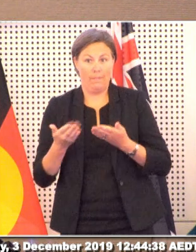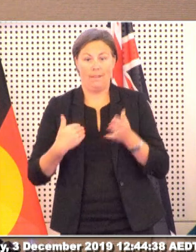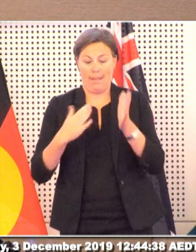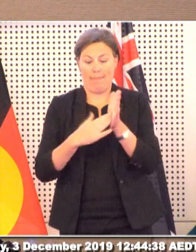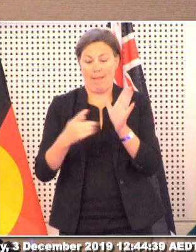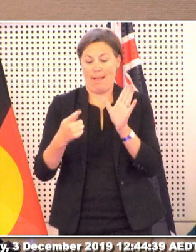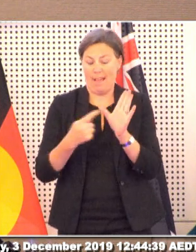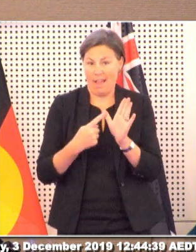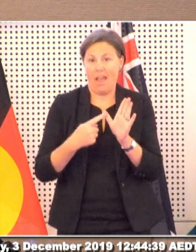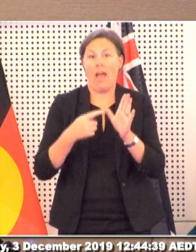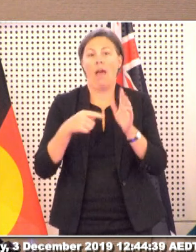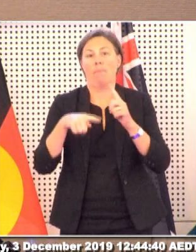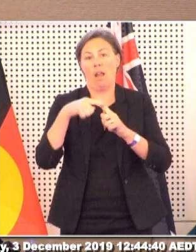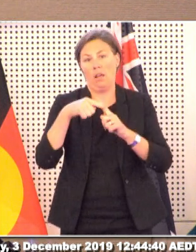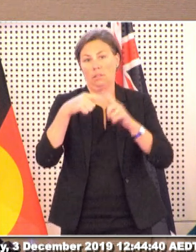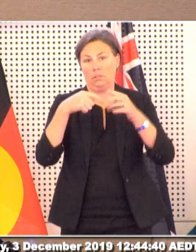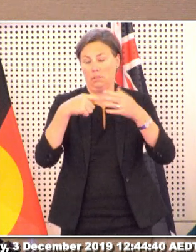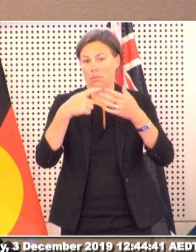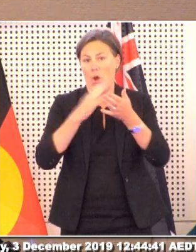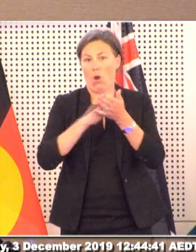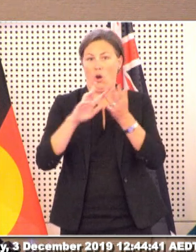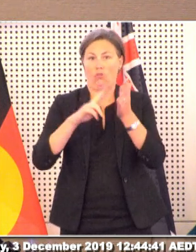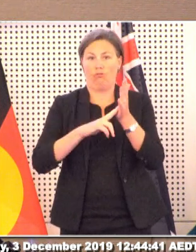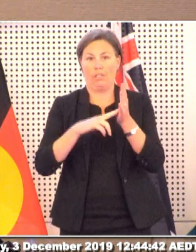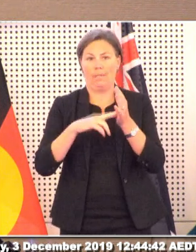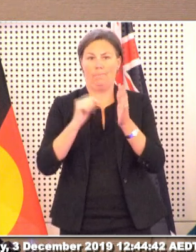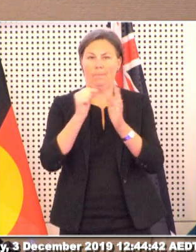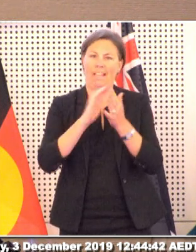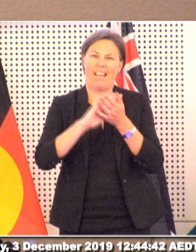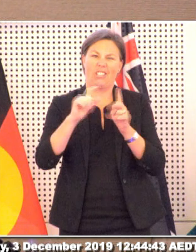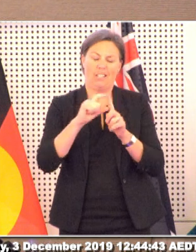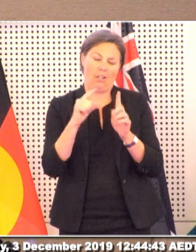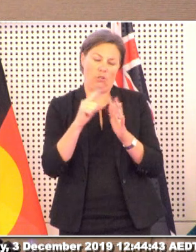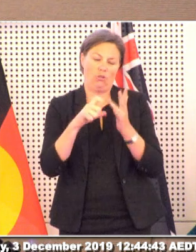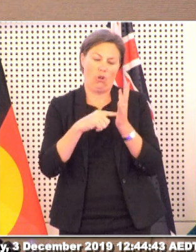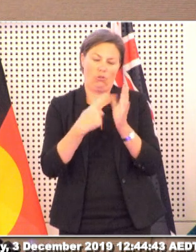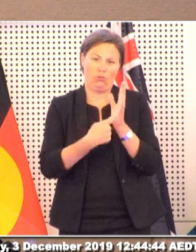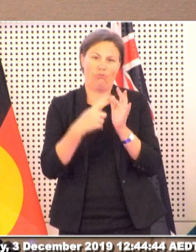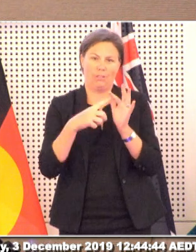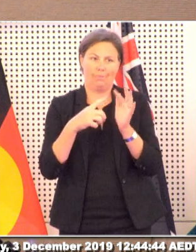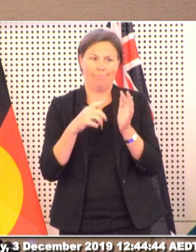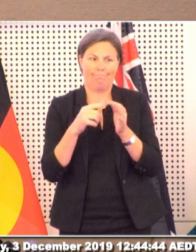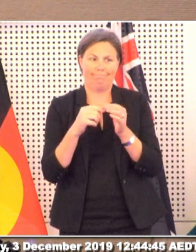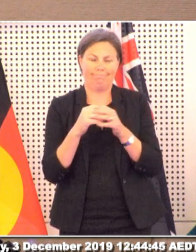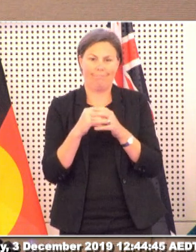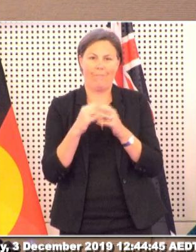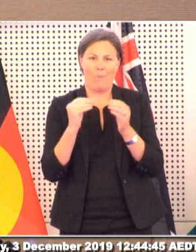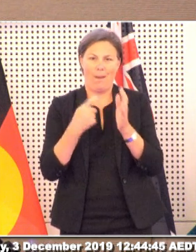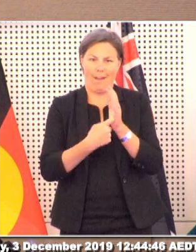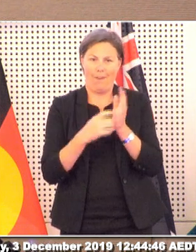an honorary Doctorate from RMIT. So I might just start now by taking you to the statement, so if the